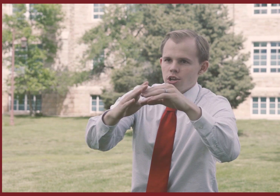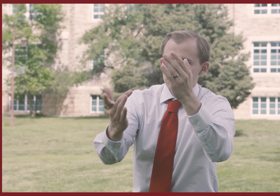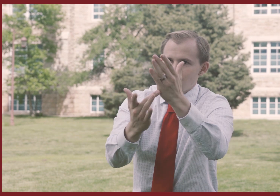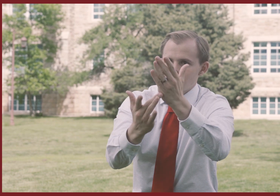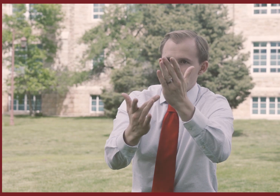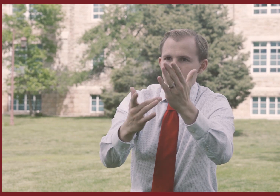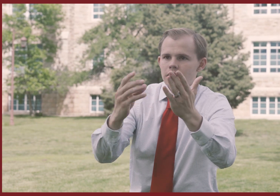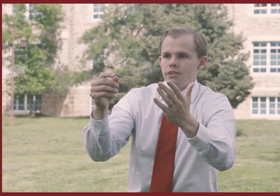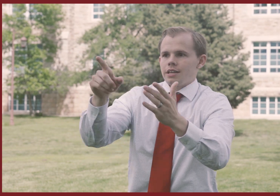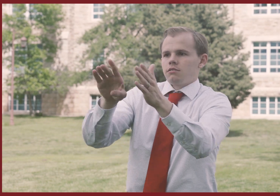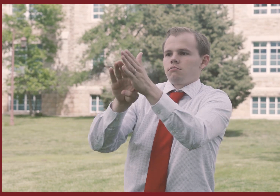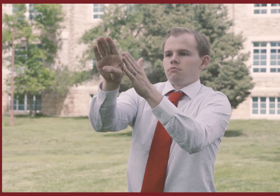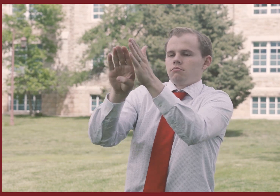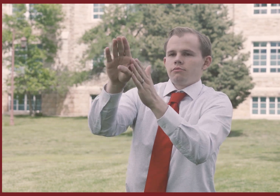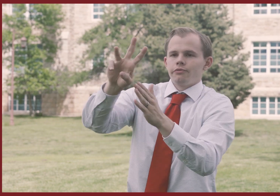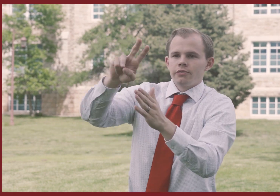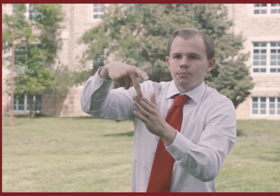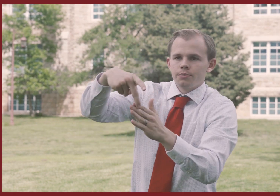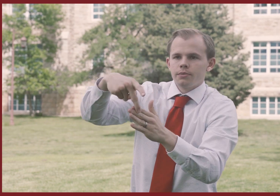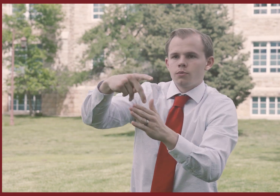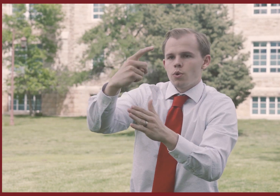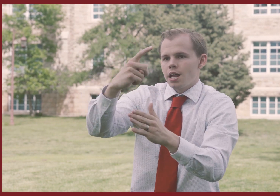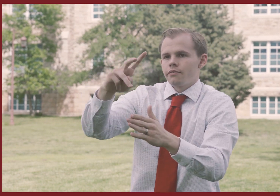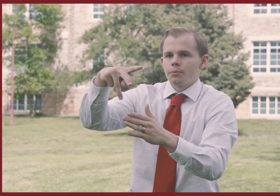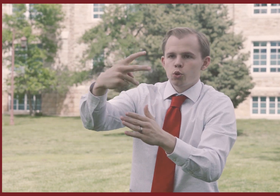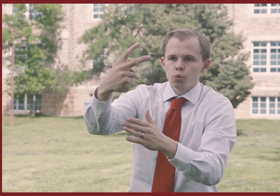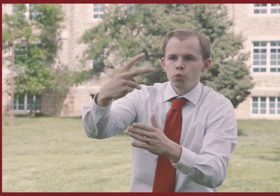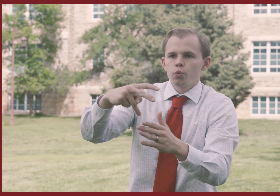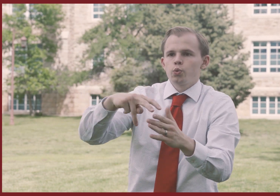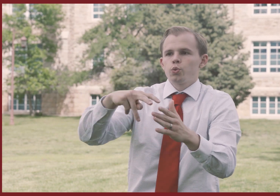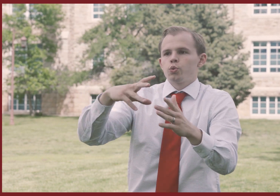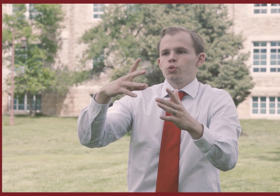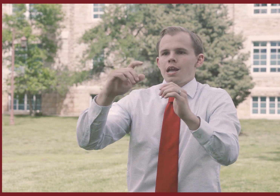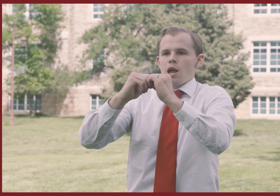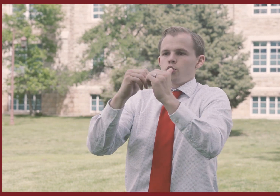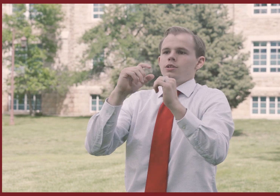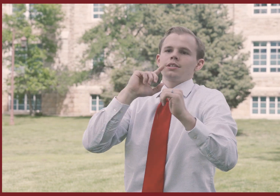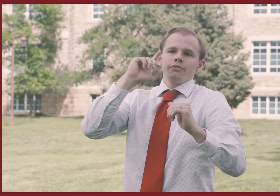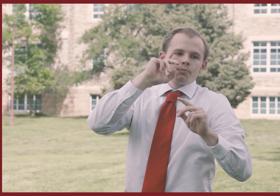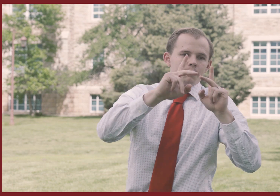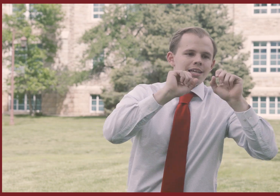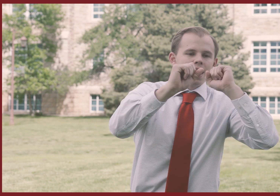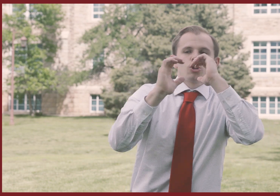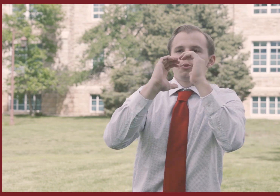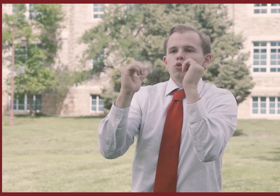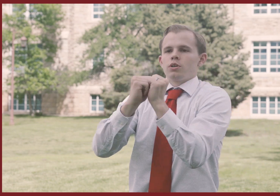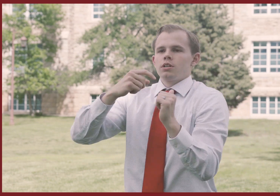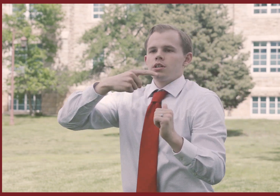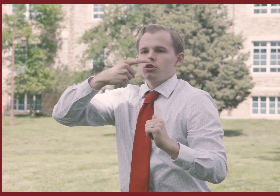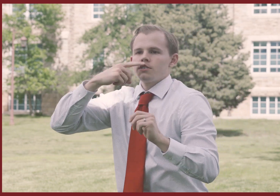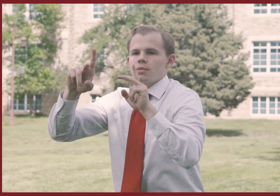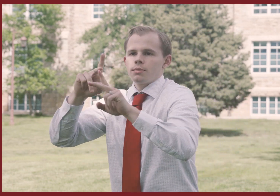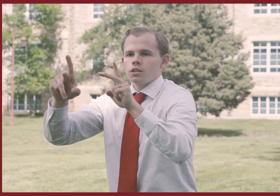of course, they depend on technology and they developed the VP1, VP2, you know, a way for Deaf people to communicate